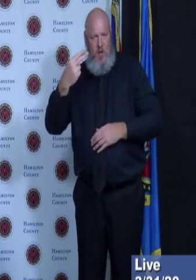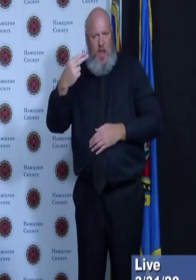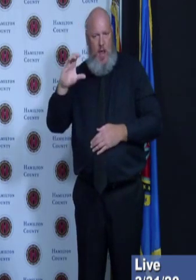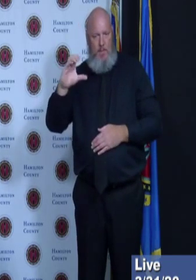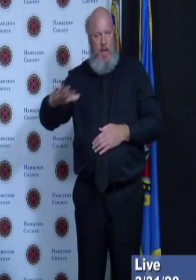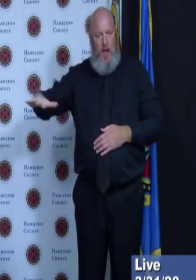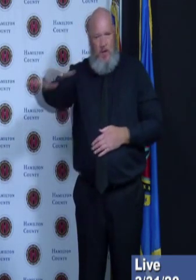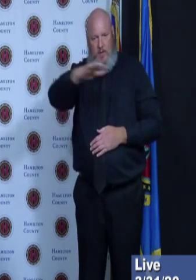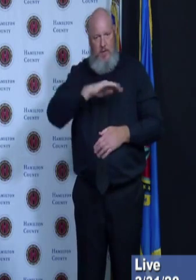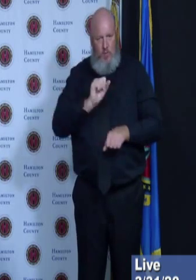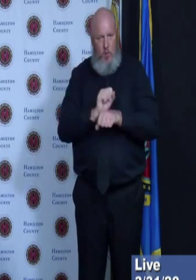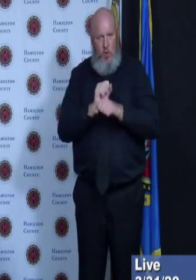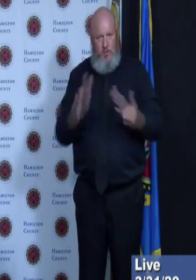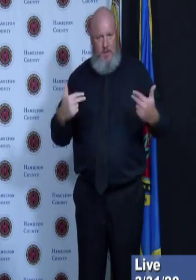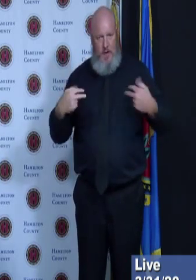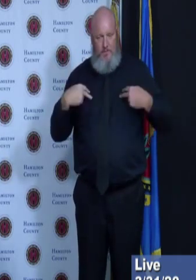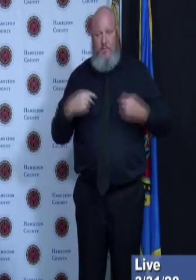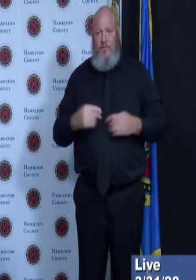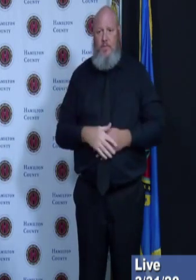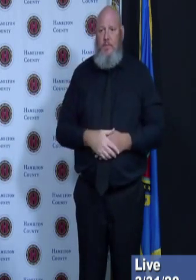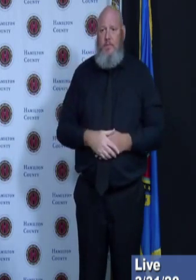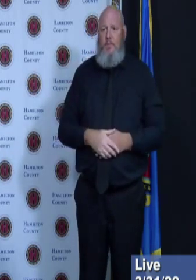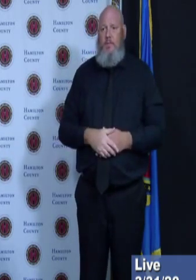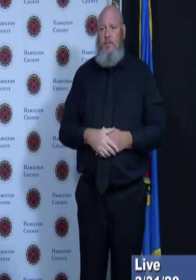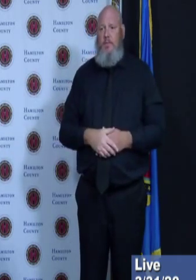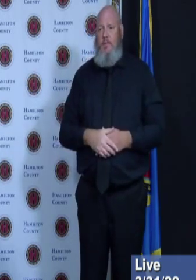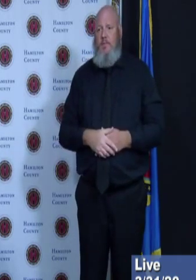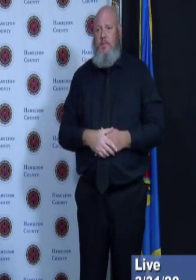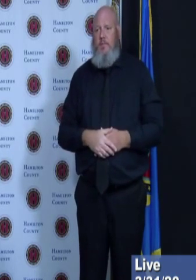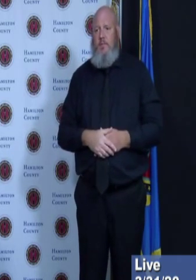come forward in a minute but I do want to highlight something that you said